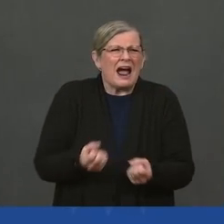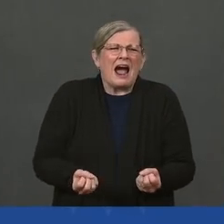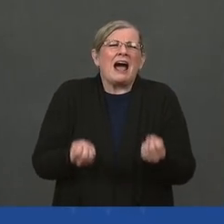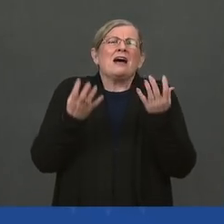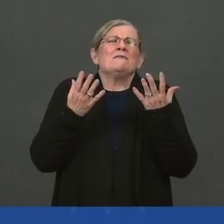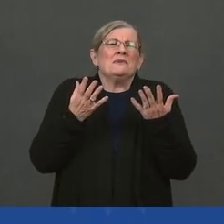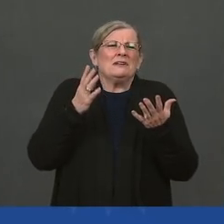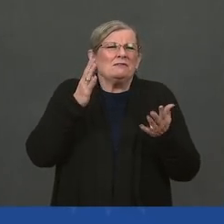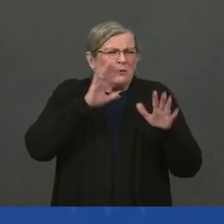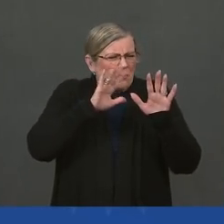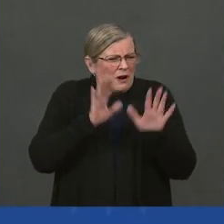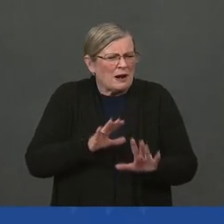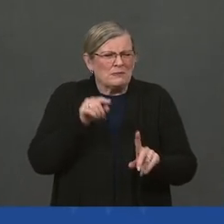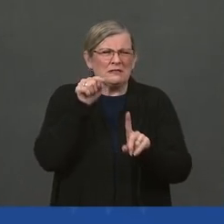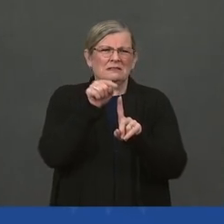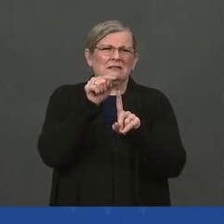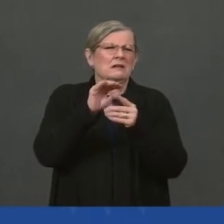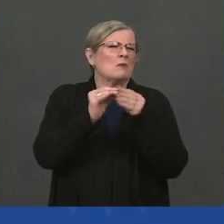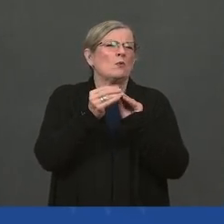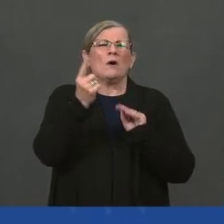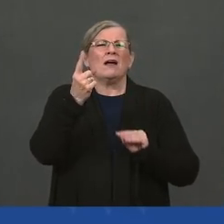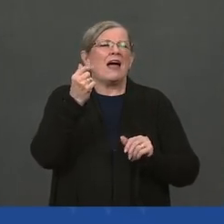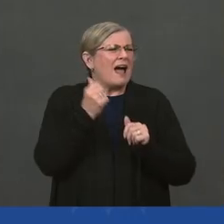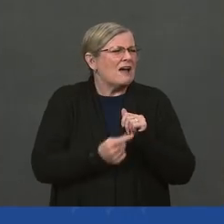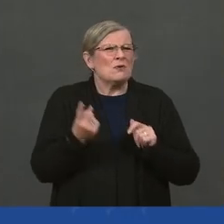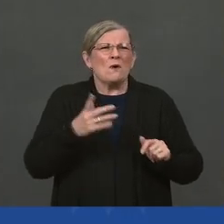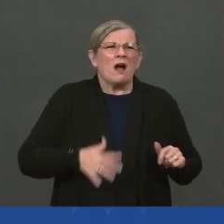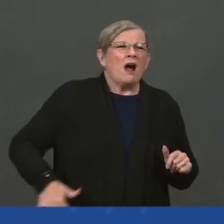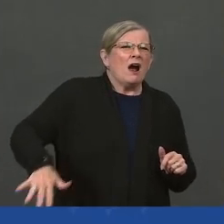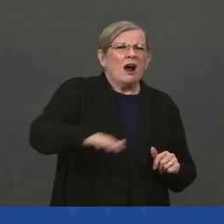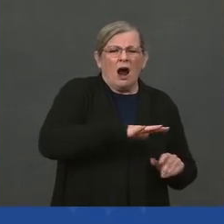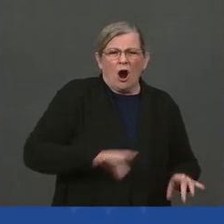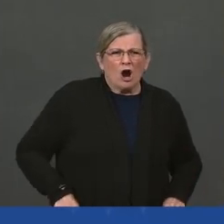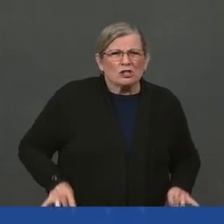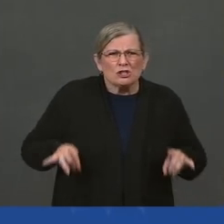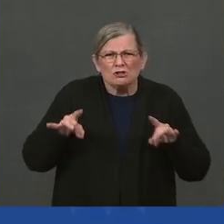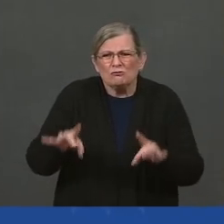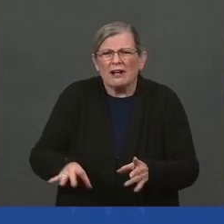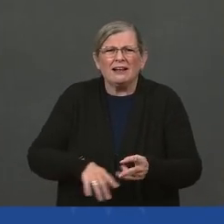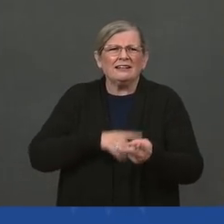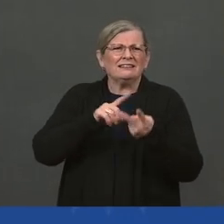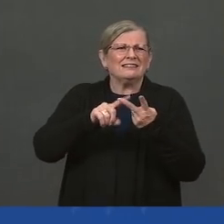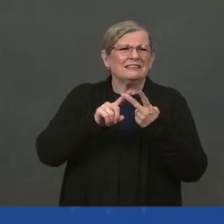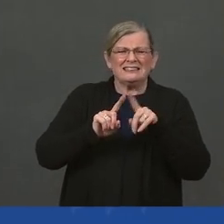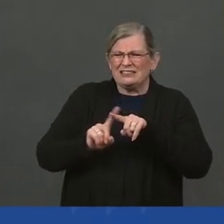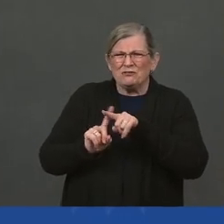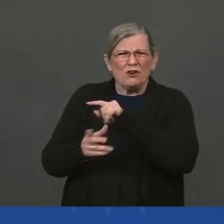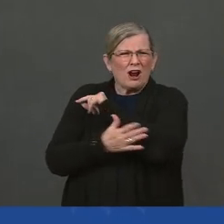you know, I mean, it just is a gigantic issue. And they've walked away. How do you do that